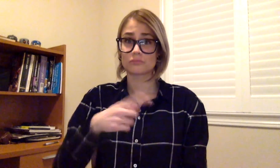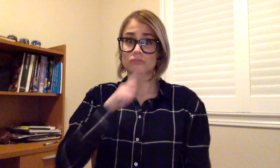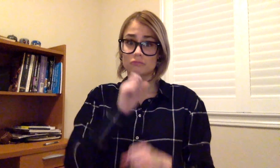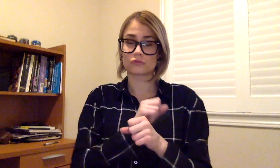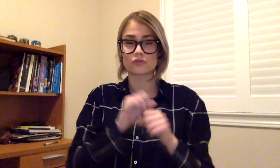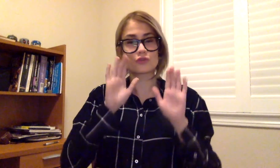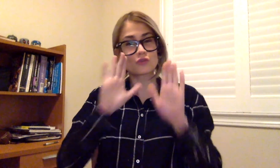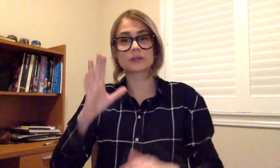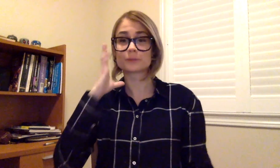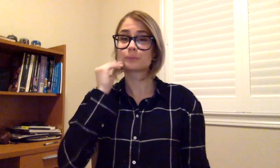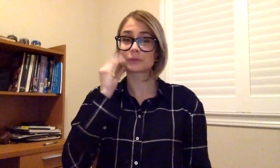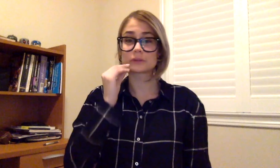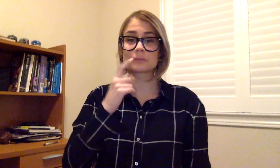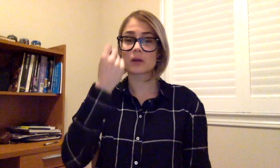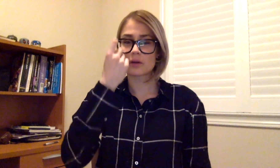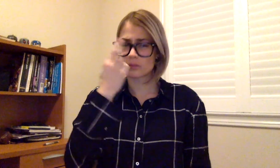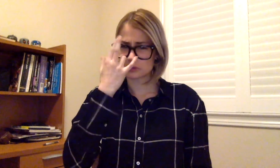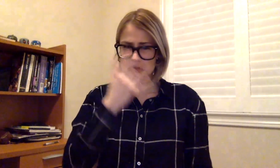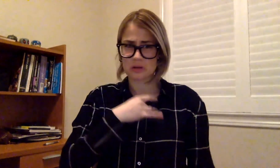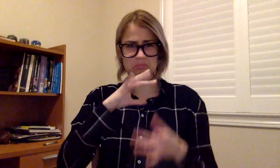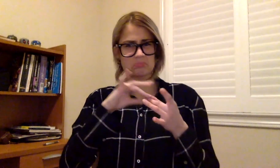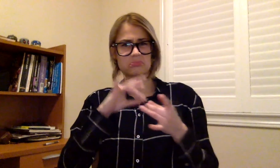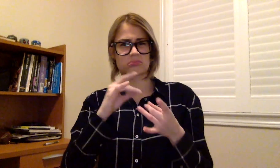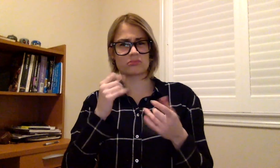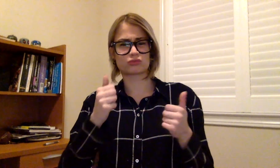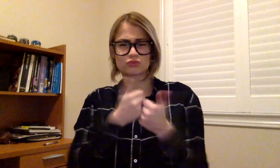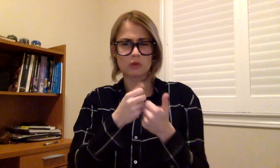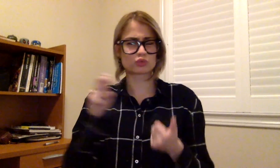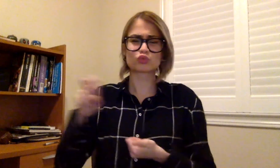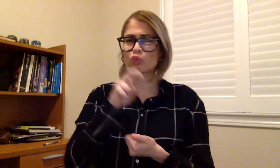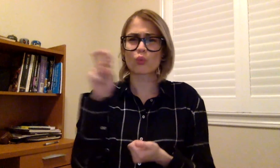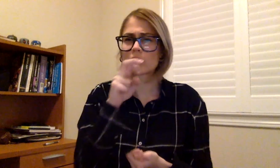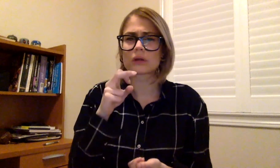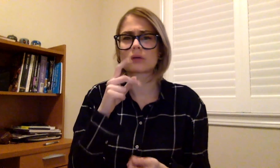And those were the great experiences but the reason why I mentioned that it was a challenging journey